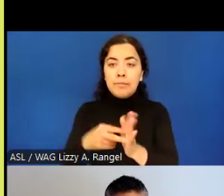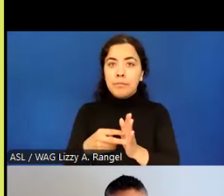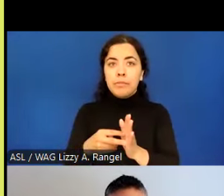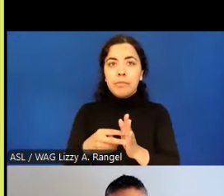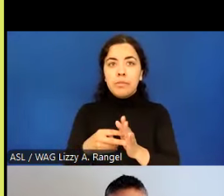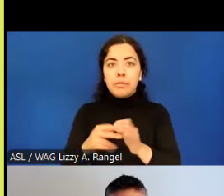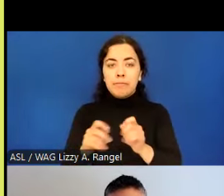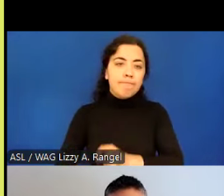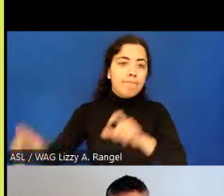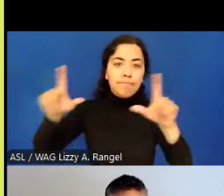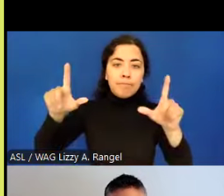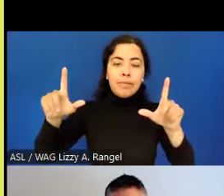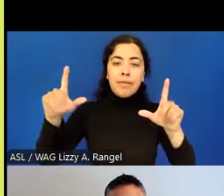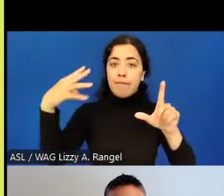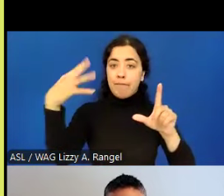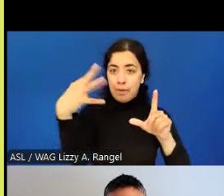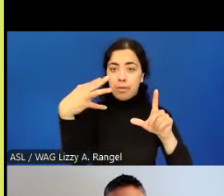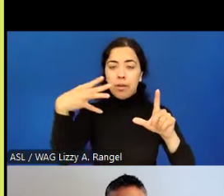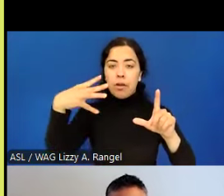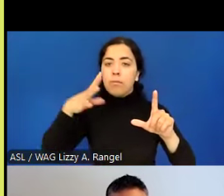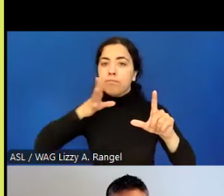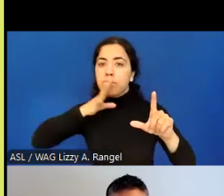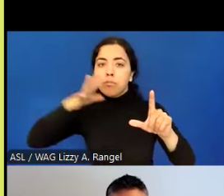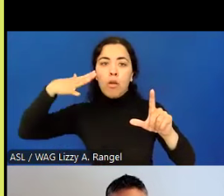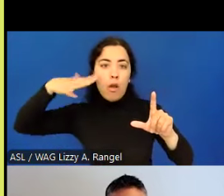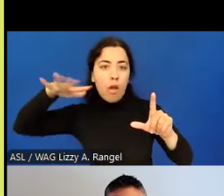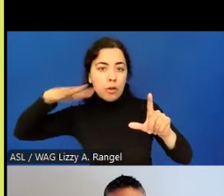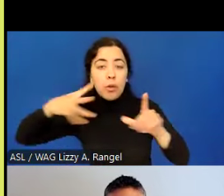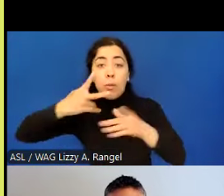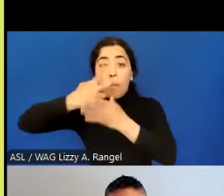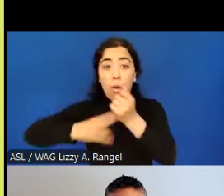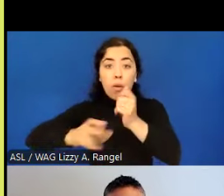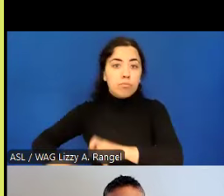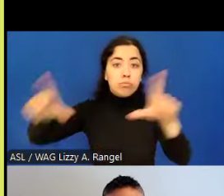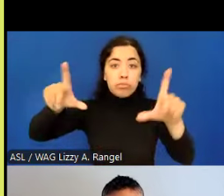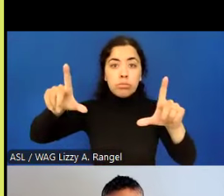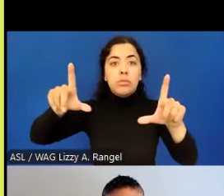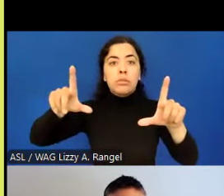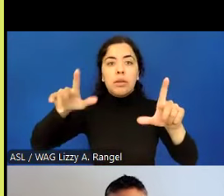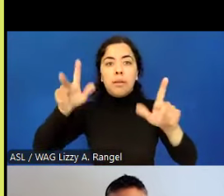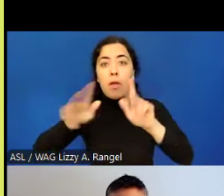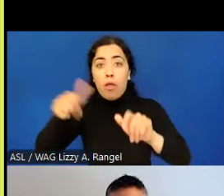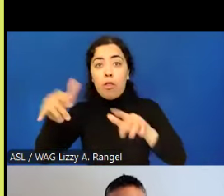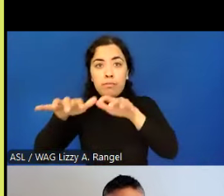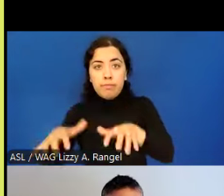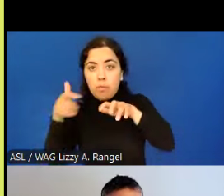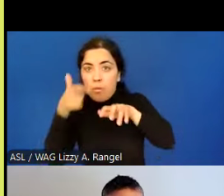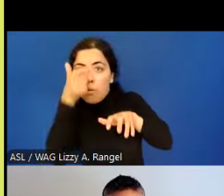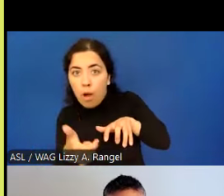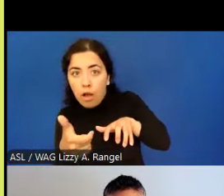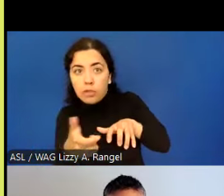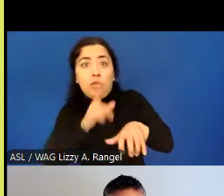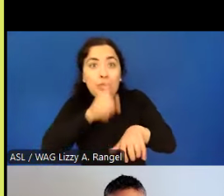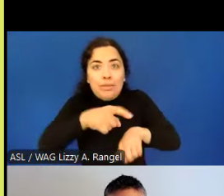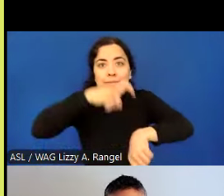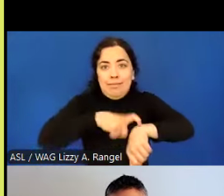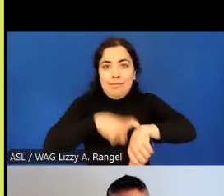and audio to a live video player on the web. Which means the audience can watch the live program by